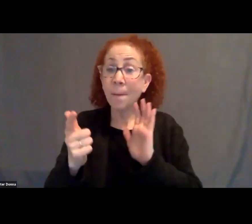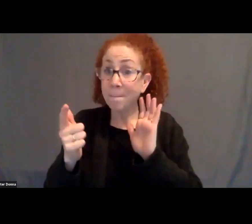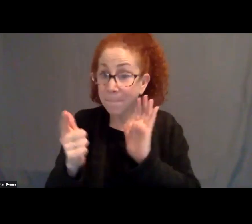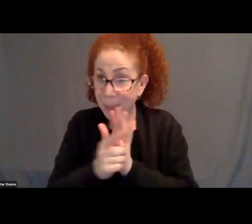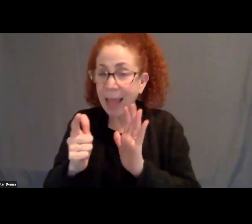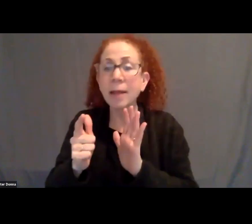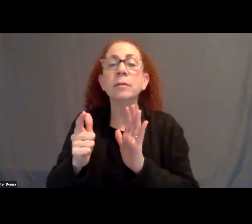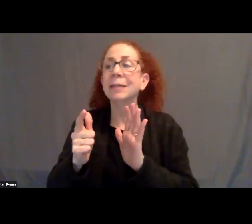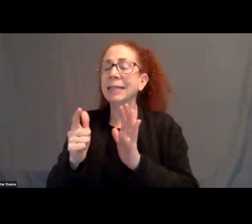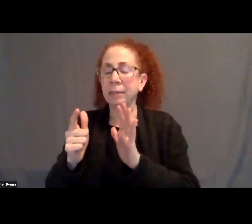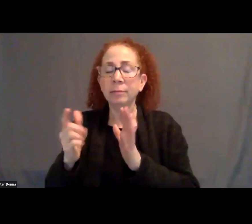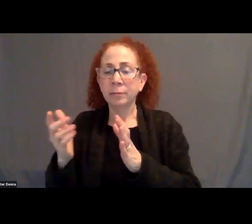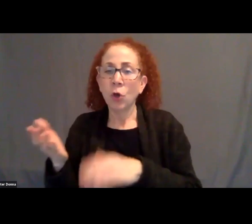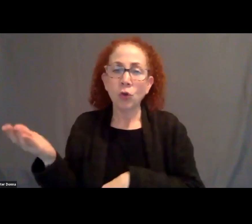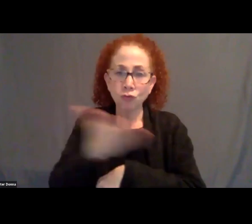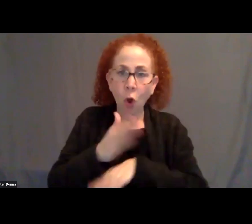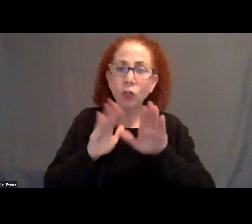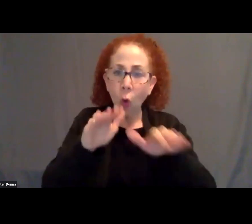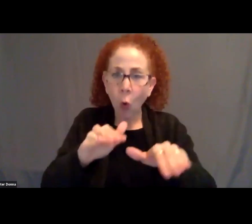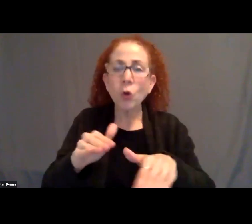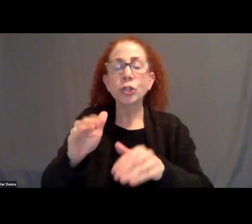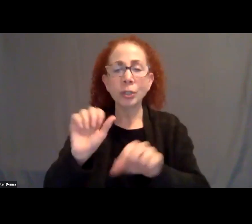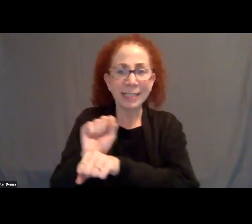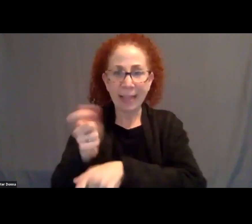trading witnessed a rise in purchases of youth,